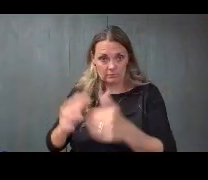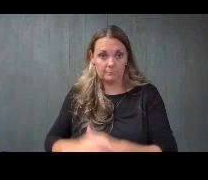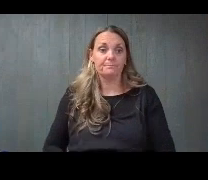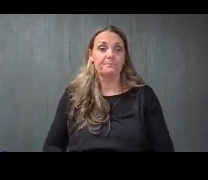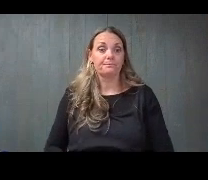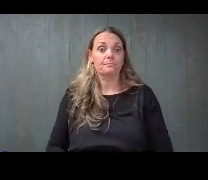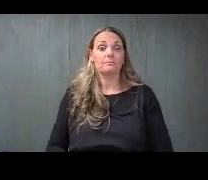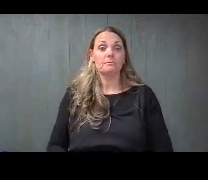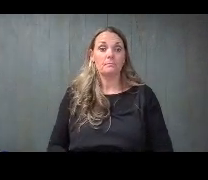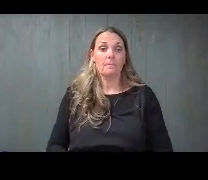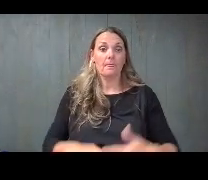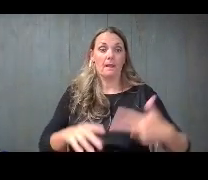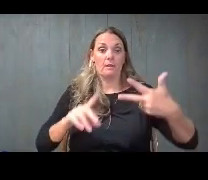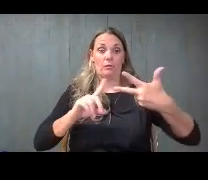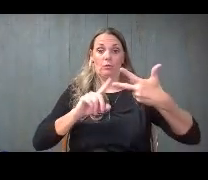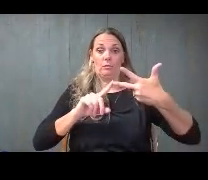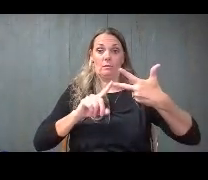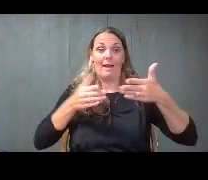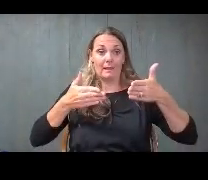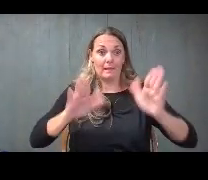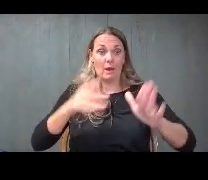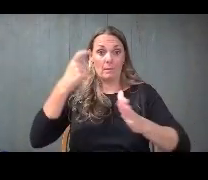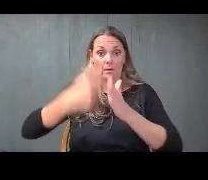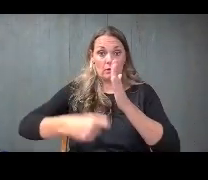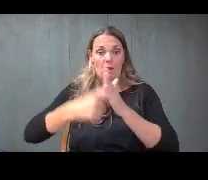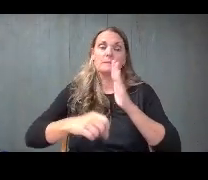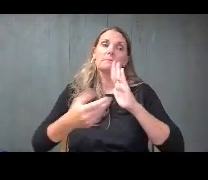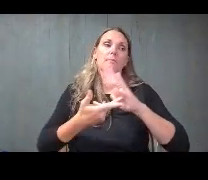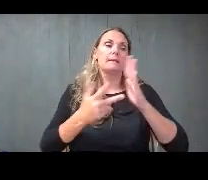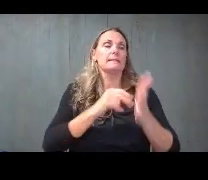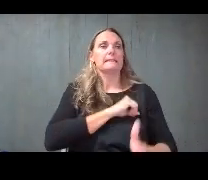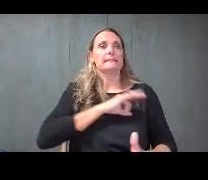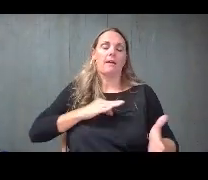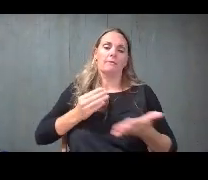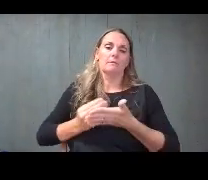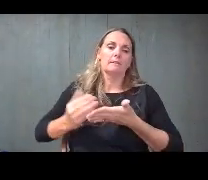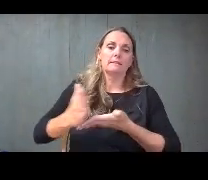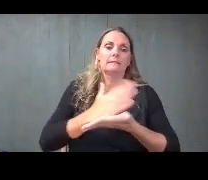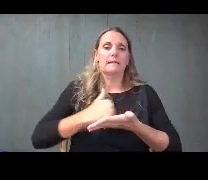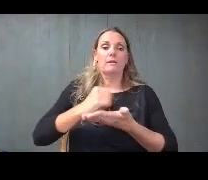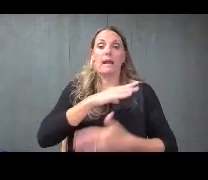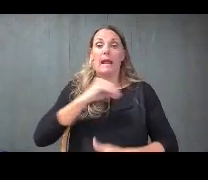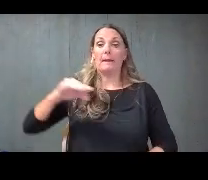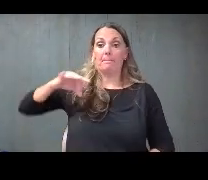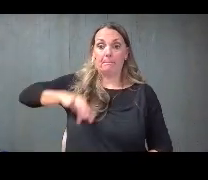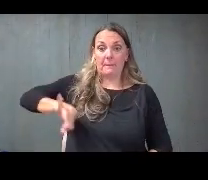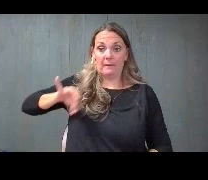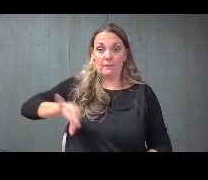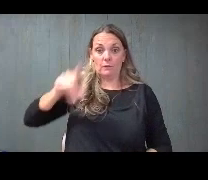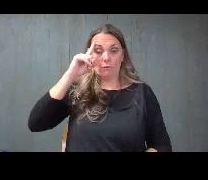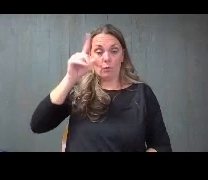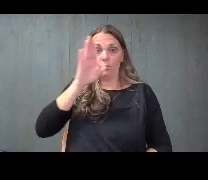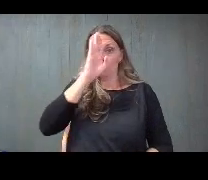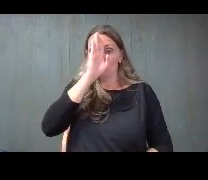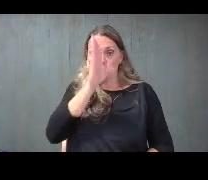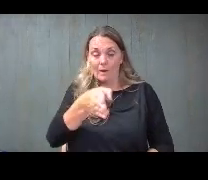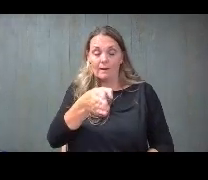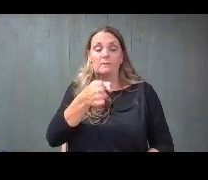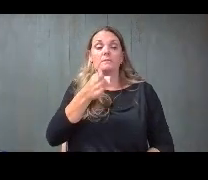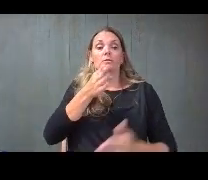staffing costs include staff salaries and fringe benefits for direct VR employment services staff,